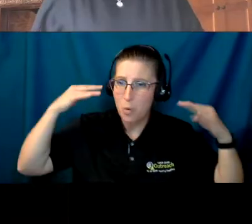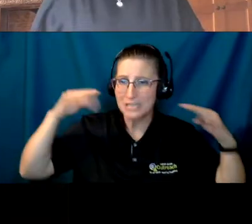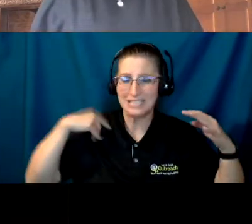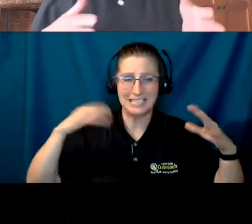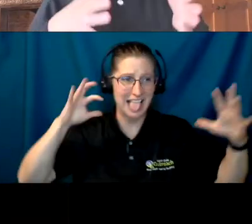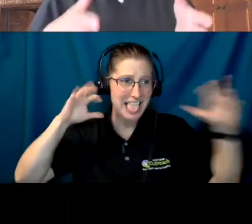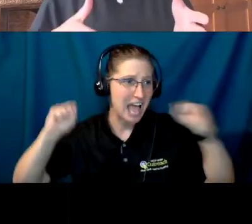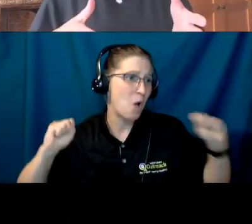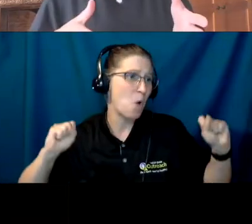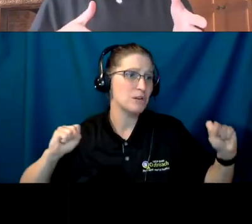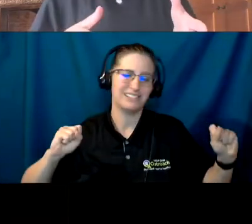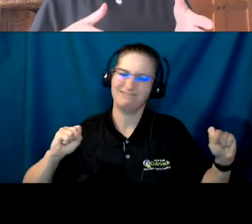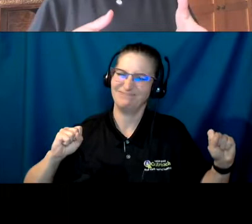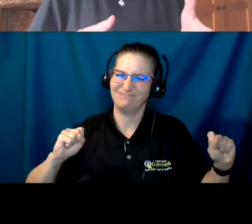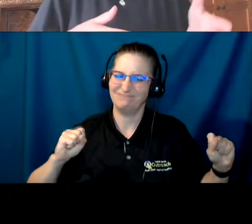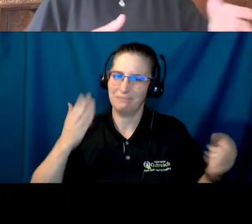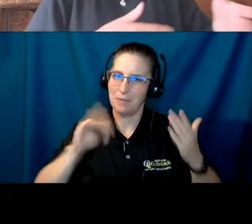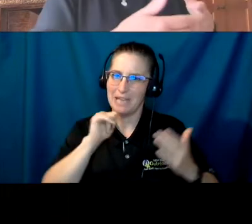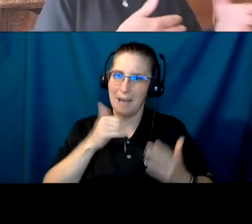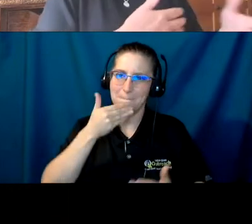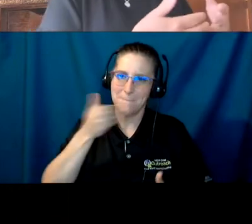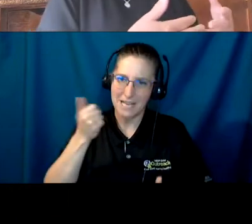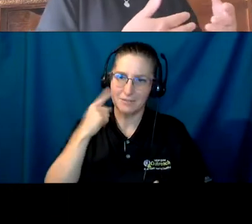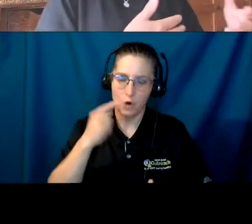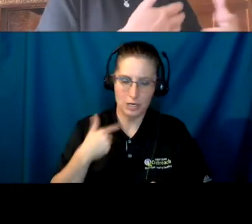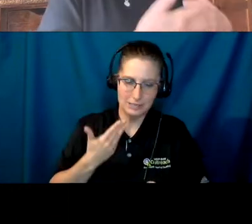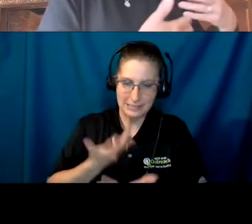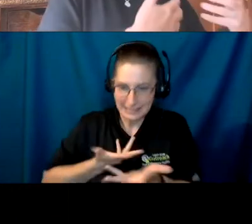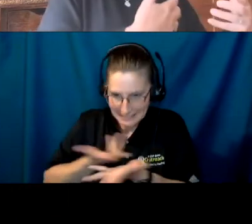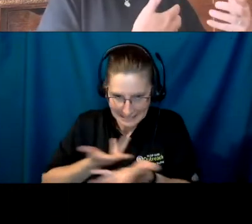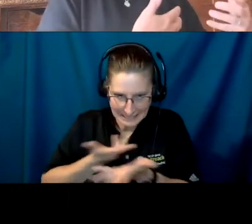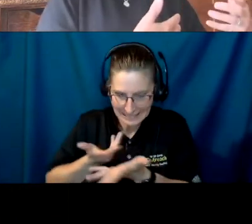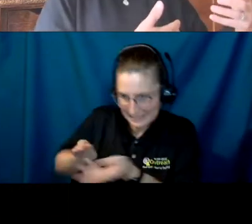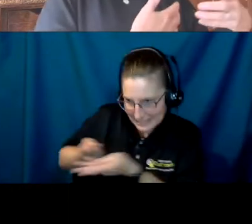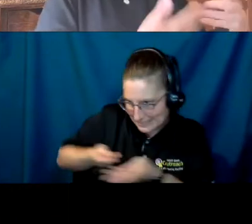and that might not be the best place to focus on having a one, you know, helping them use